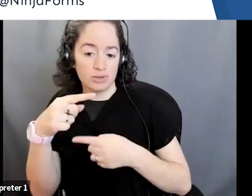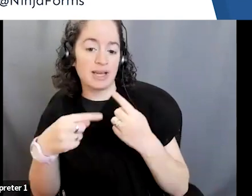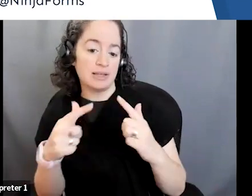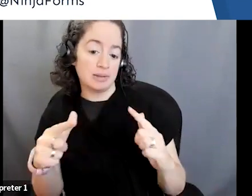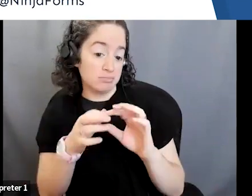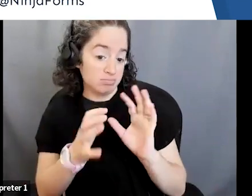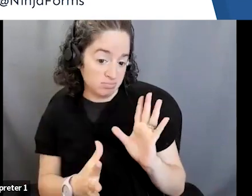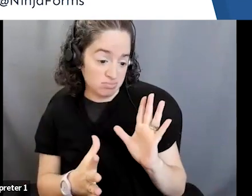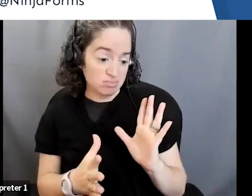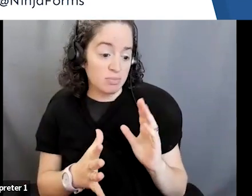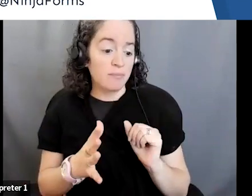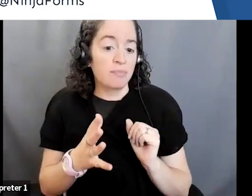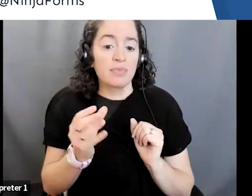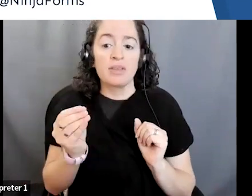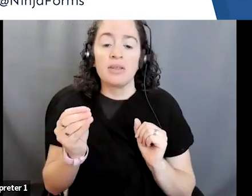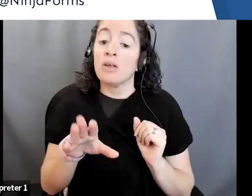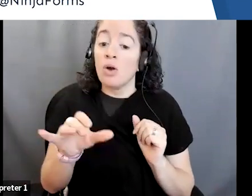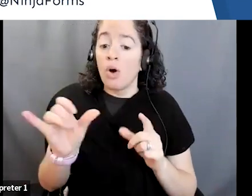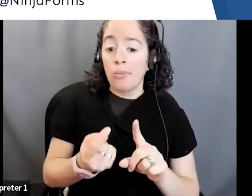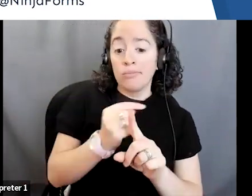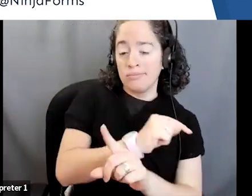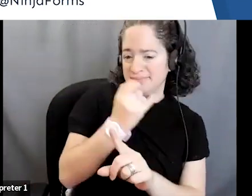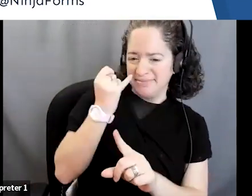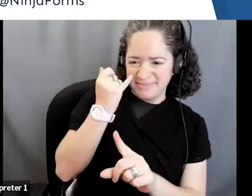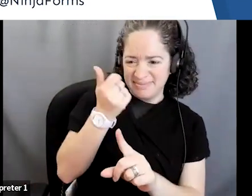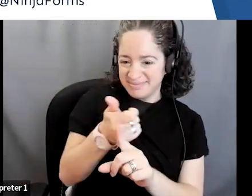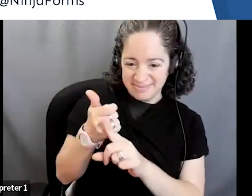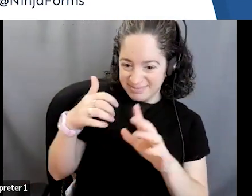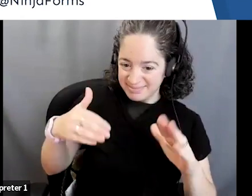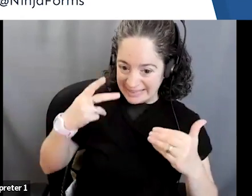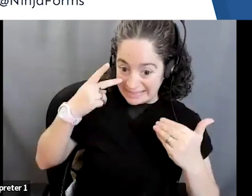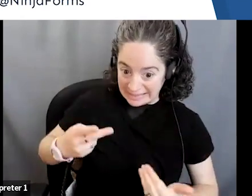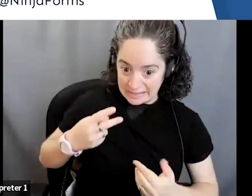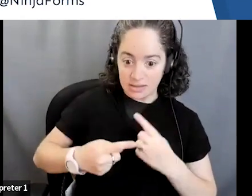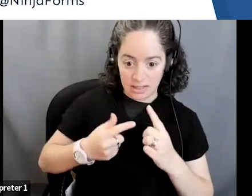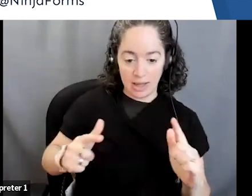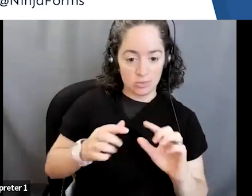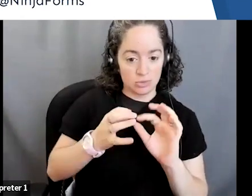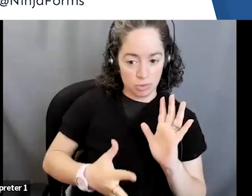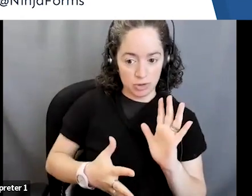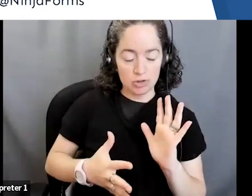If you have not found the sign language interpretation, you can go in the Zoom bar.